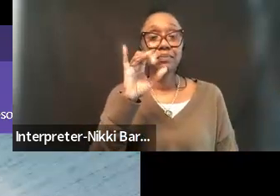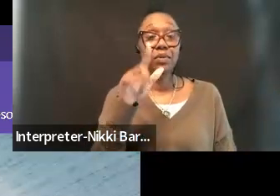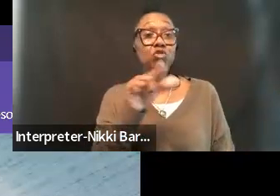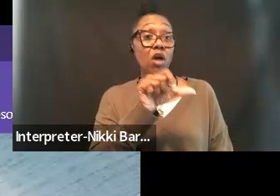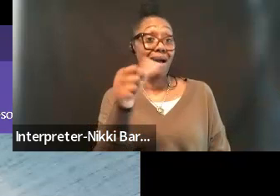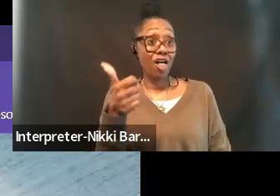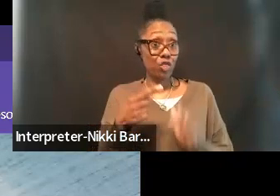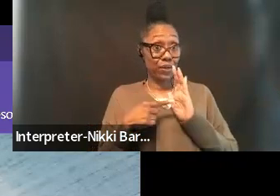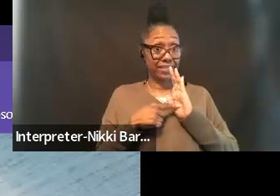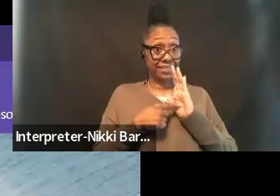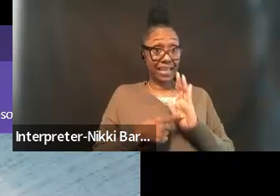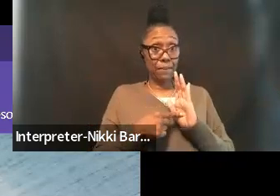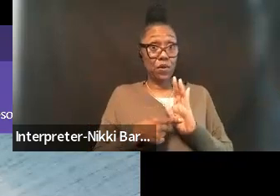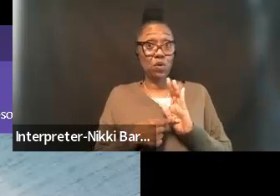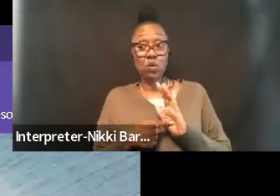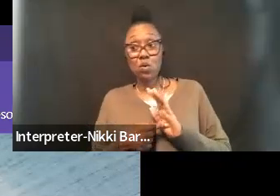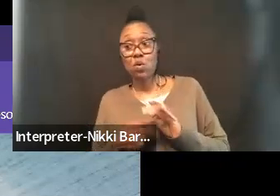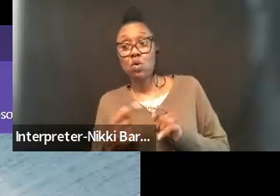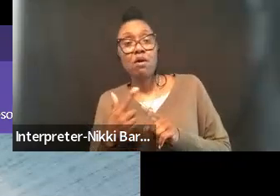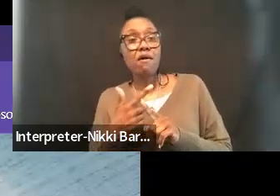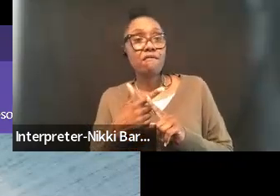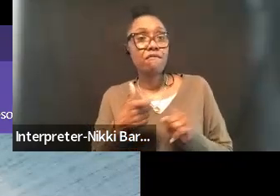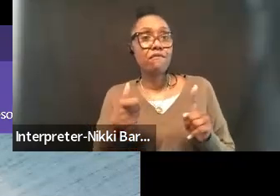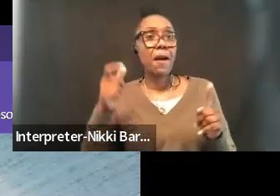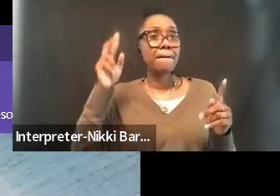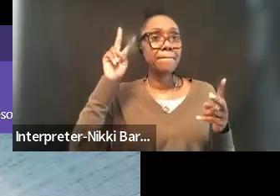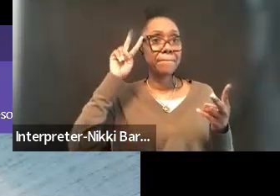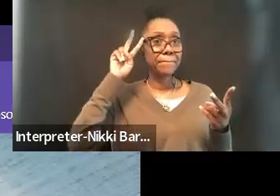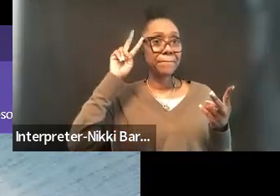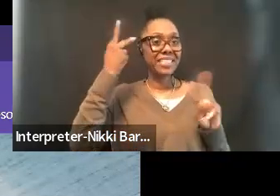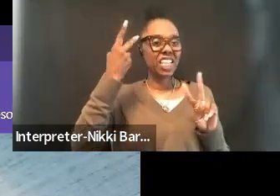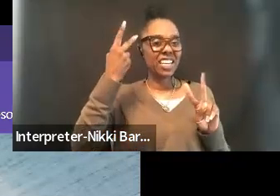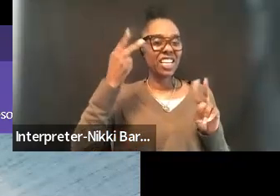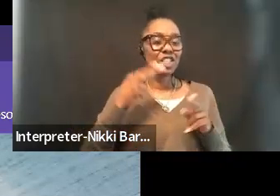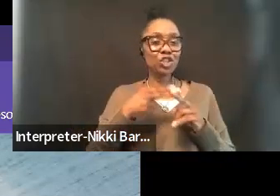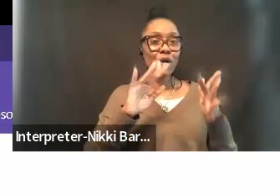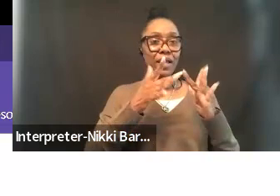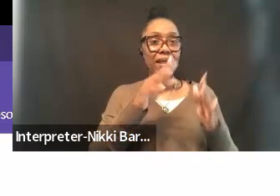Here's an example. From, misunderstood the website misunderstood and it's hyperlinked here.